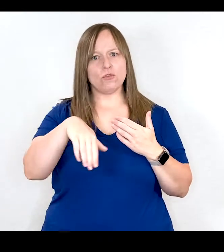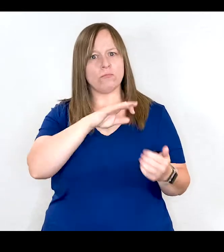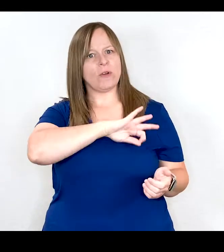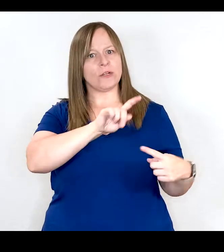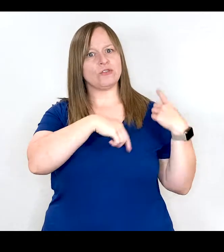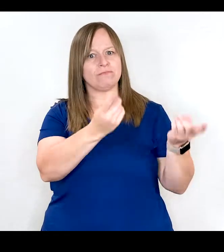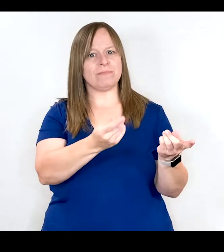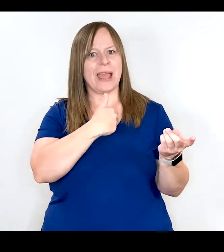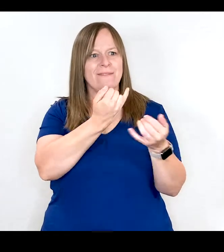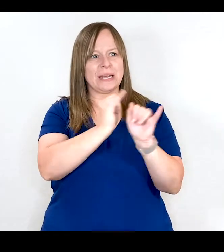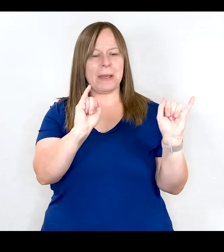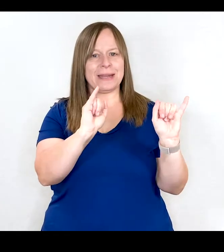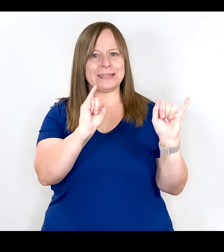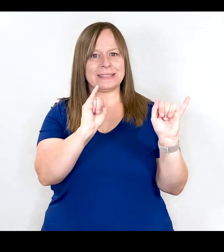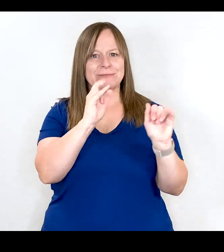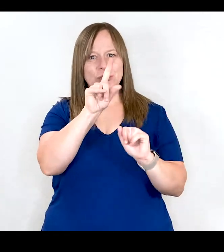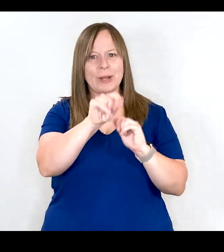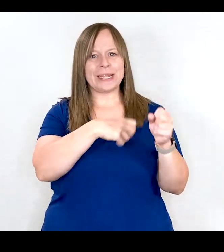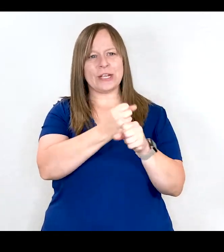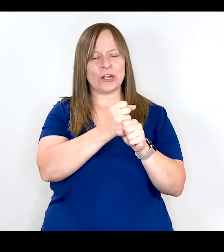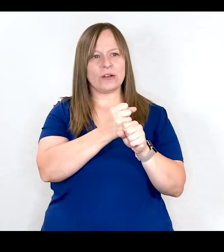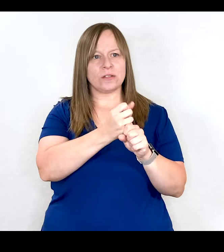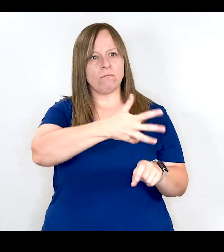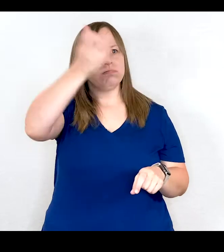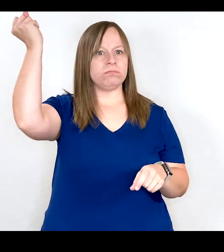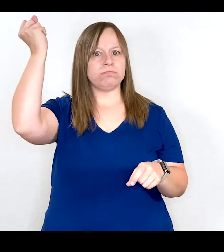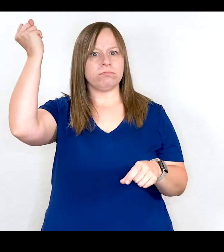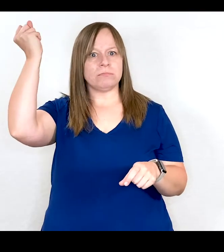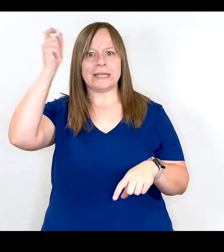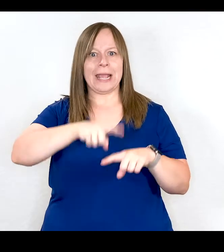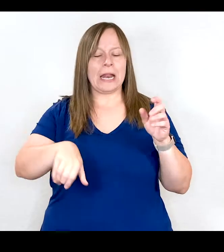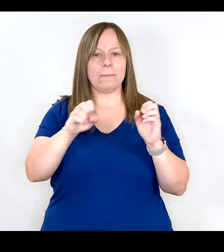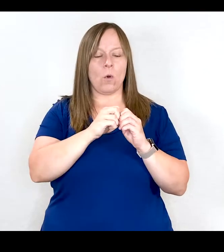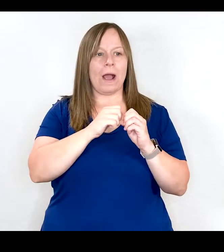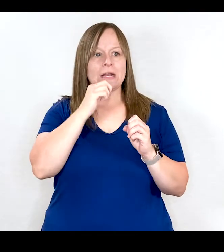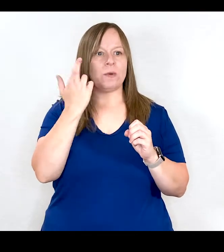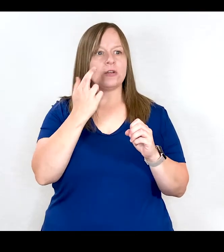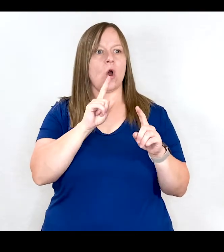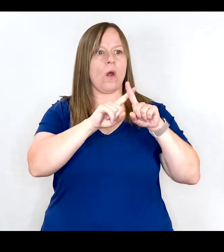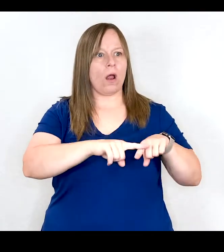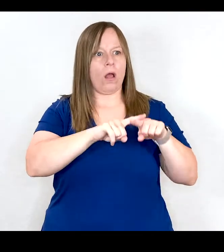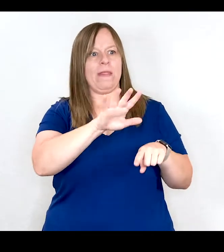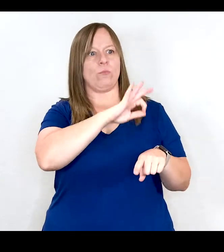And I knew I was privileged to have that independence. But until it was taken away from me, I didn't realize how much I relied